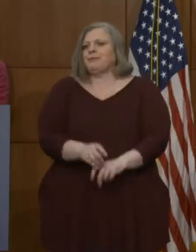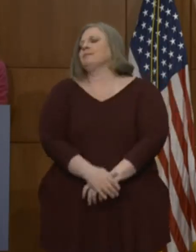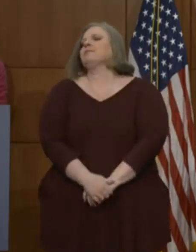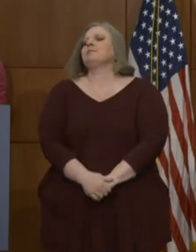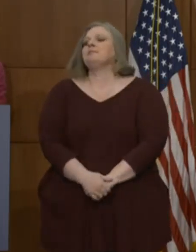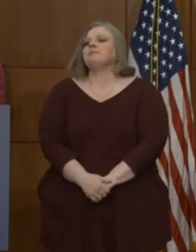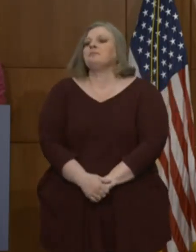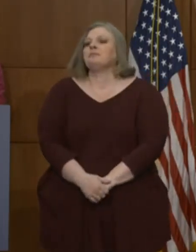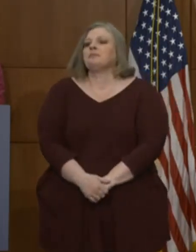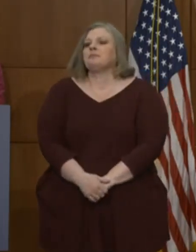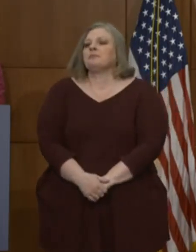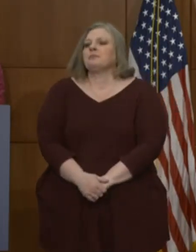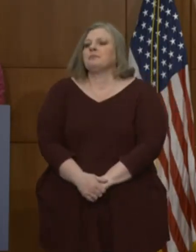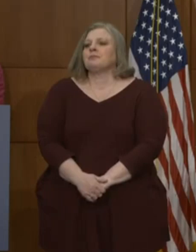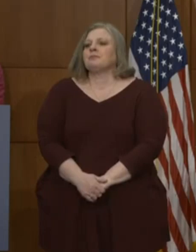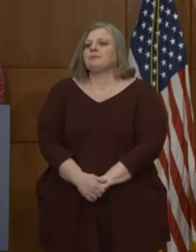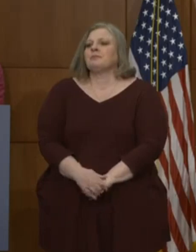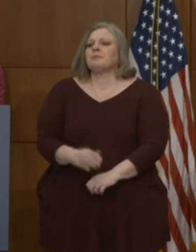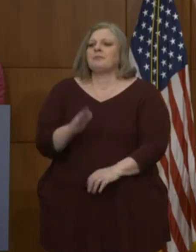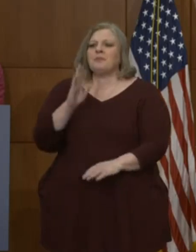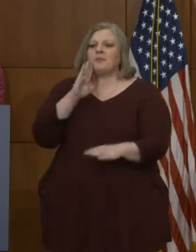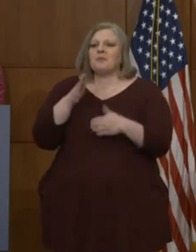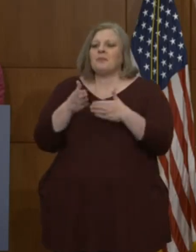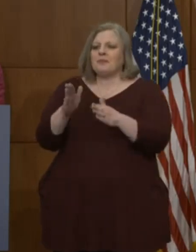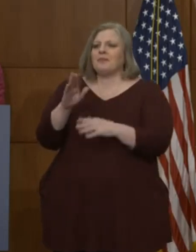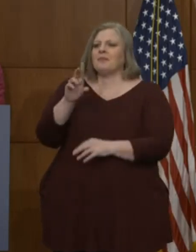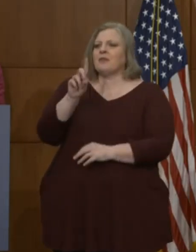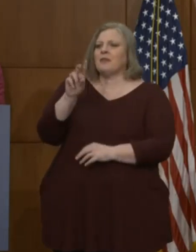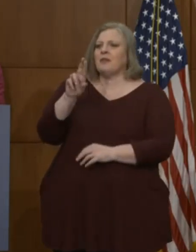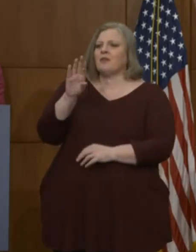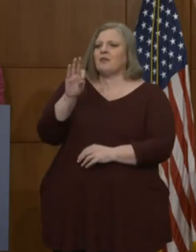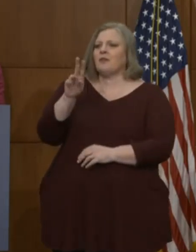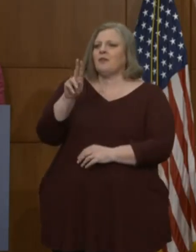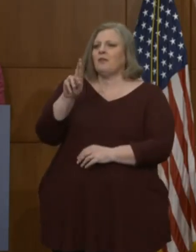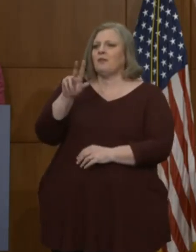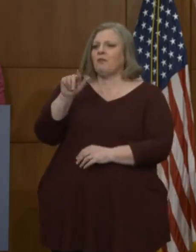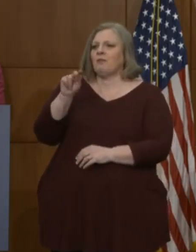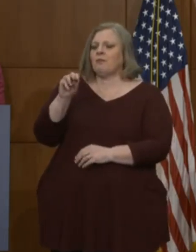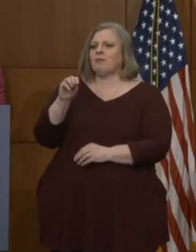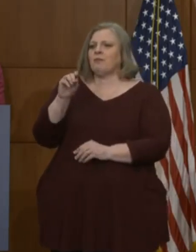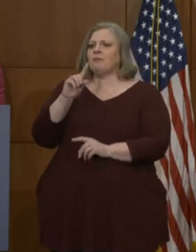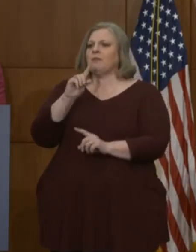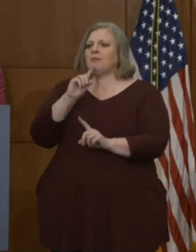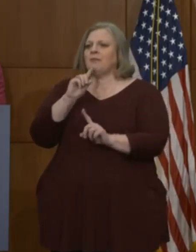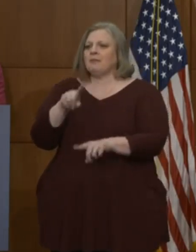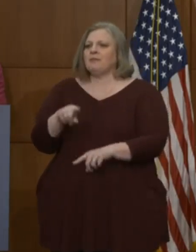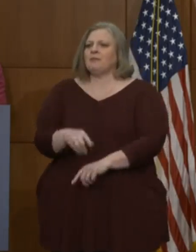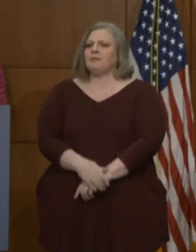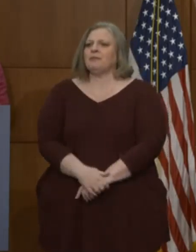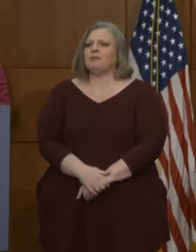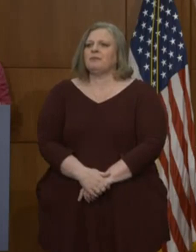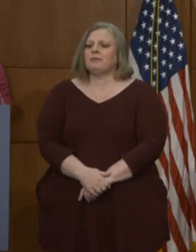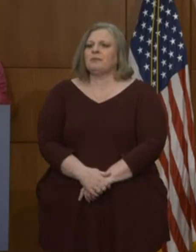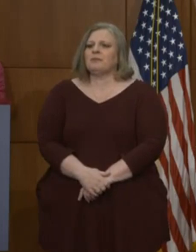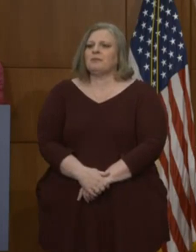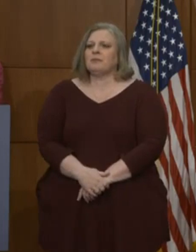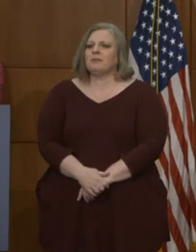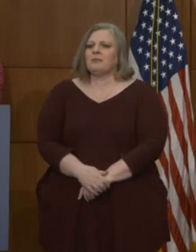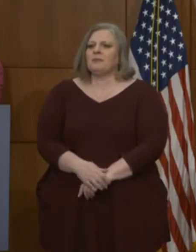DISEASE THAT TESTING SO FAR HAVE BEEN CAPTURED. I LET DONE HAVE BEEN CAPTURED. I LET DONE DR FOR A WHO IN ADDITION TO DR FOR A WHO IN ADDITION TO BEING OUR DEPUTY COMMISSIONER BEING OUR DEPUTY COMMISSIONER FOR POPULATION HEALTH- PRIOR TO